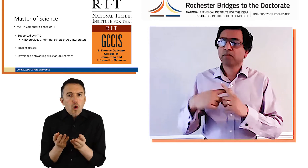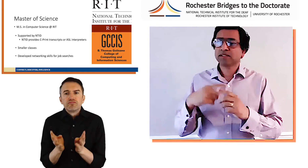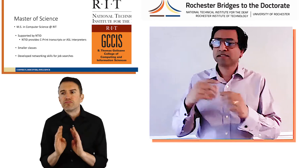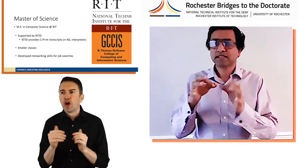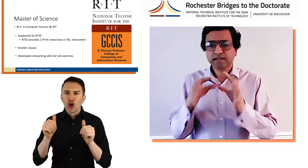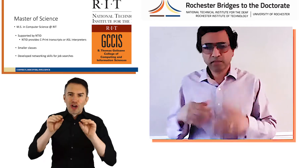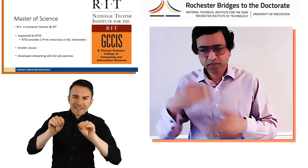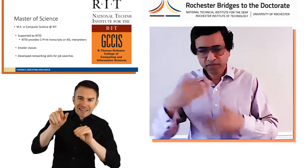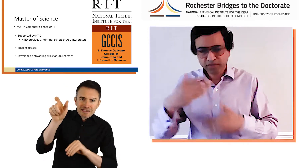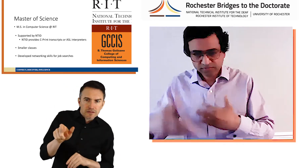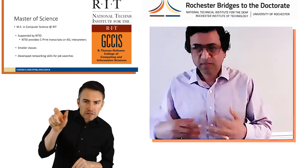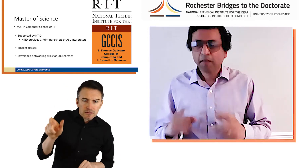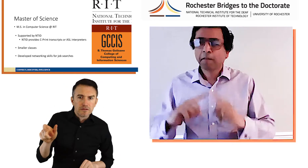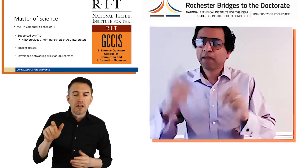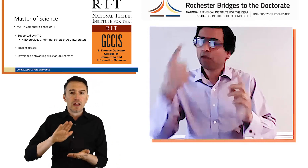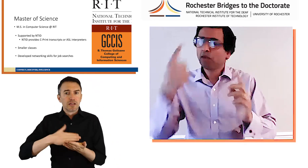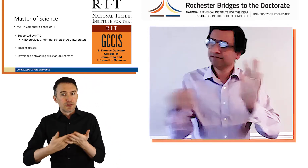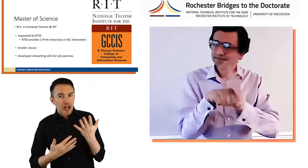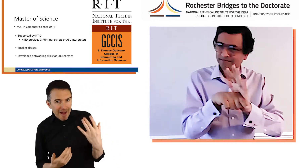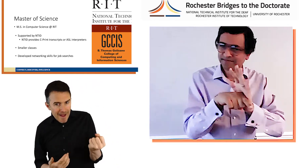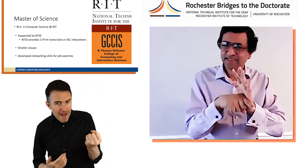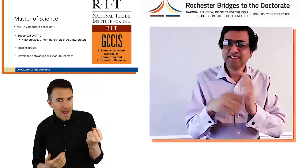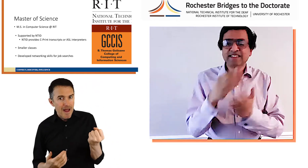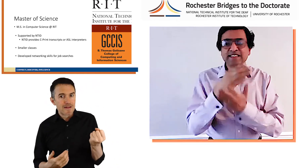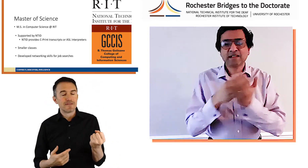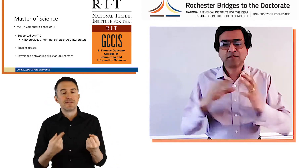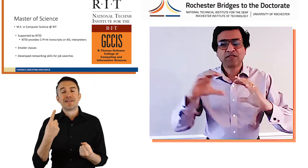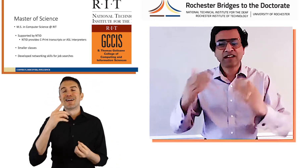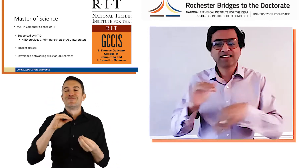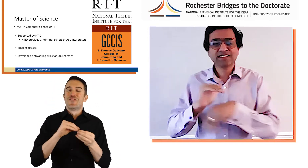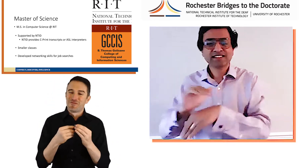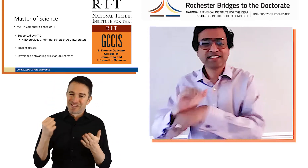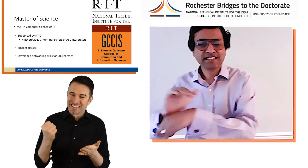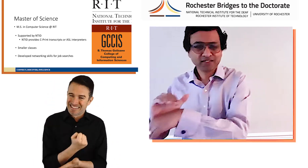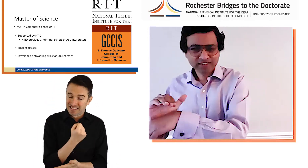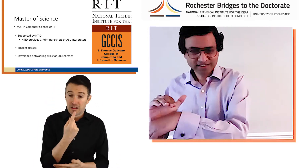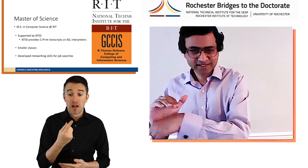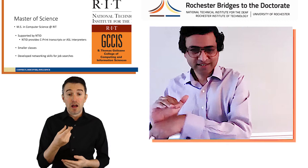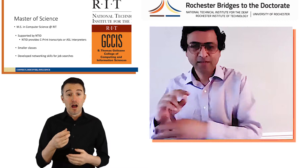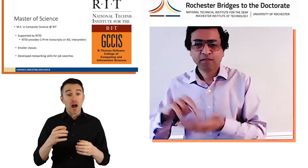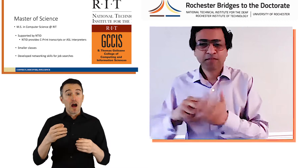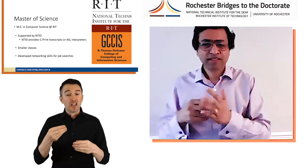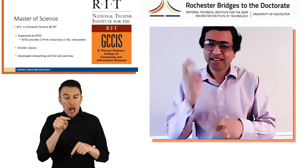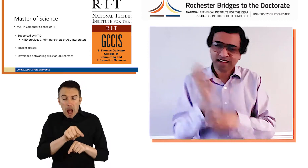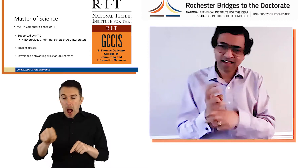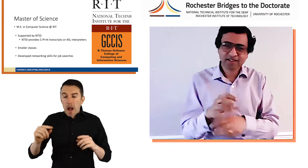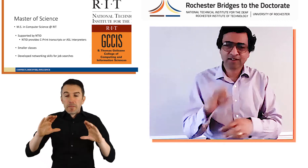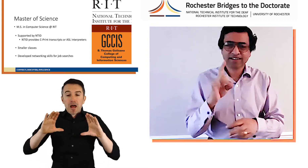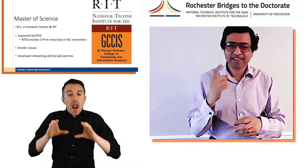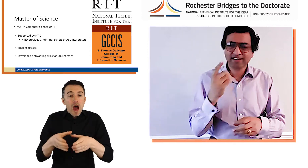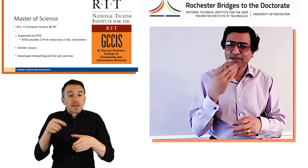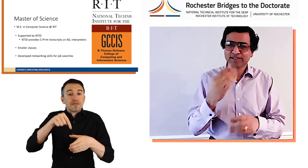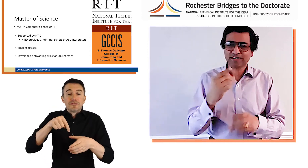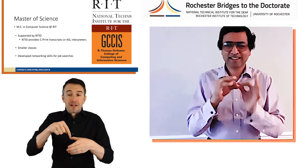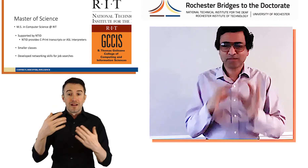I had interpreters and I was able to work well with the professors. The one problem was that most of my classes were in the evening, so it was